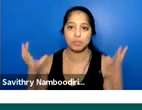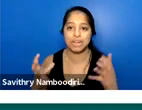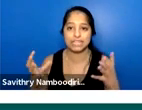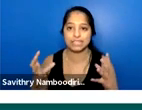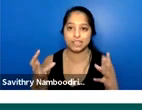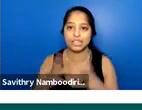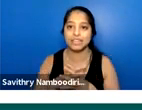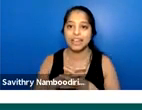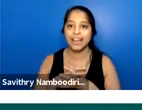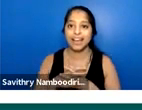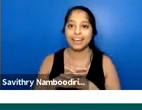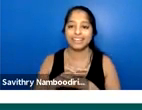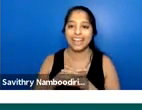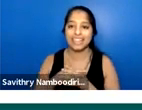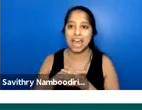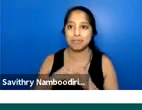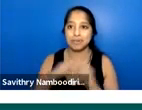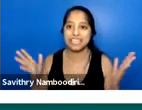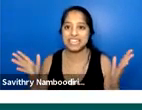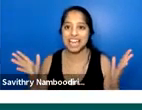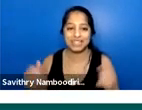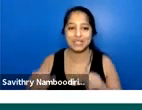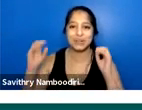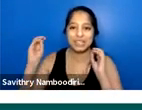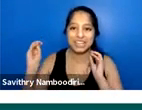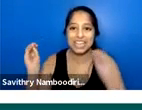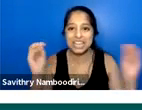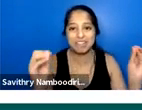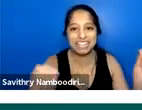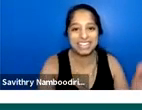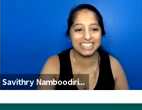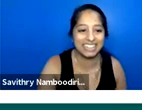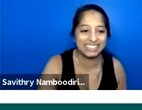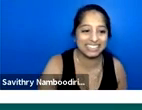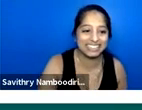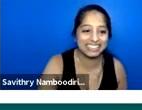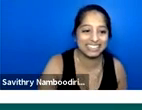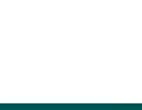minute discussion and that will be the end so take it away natalia